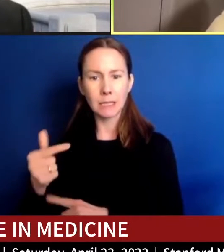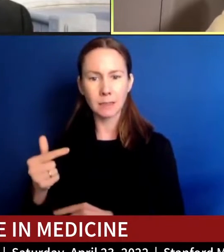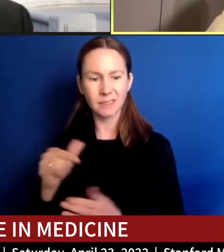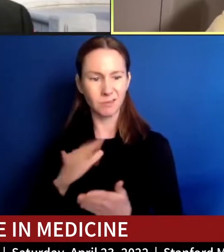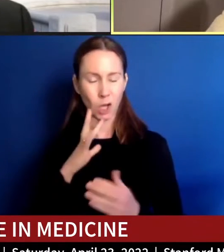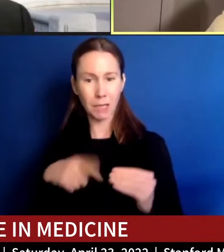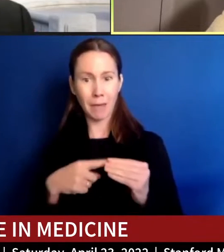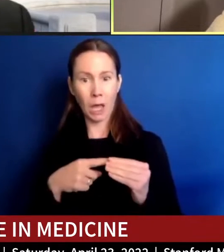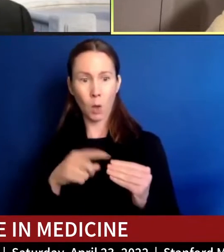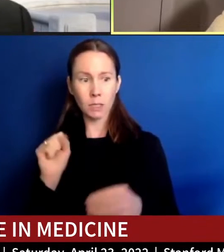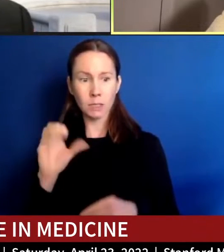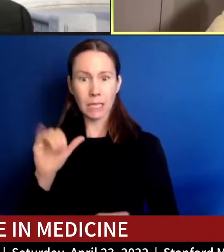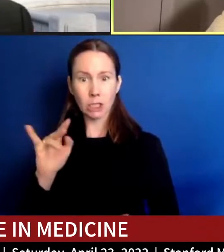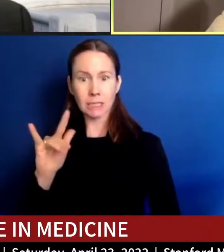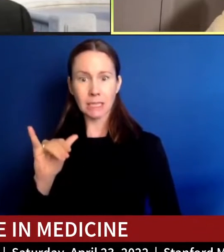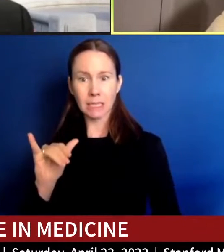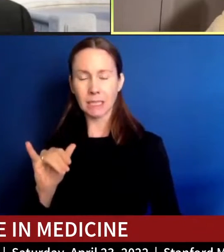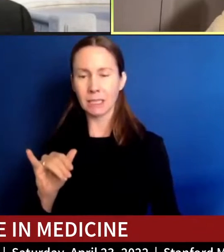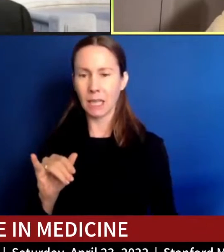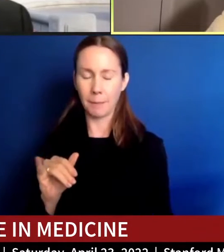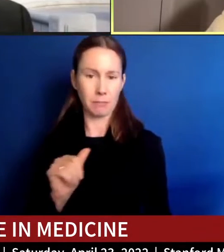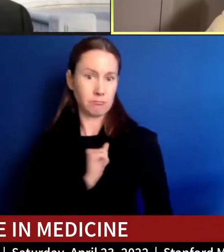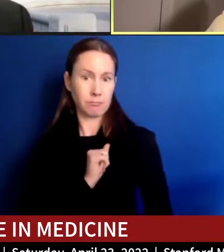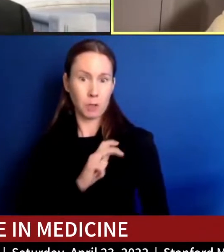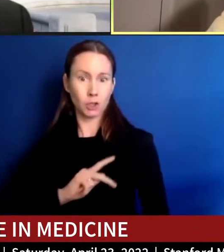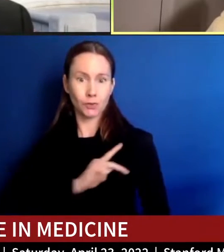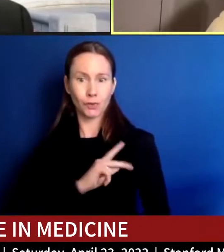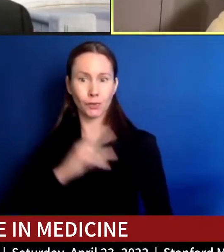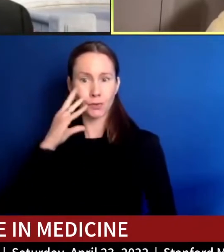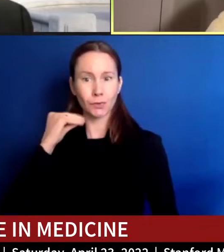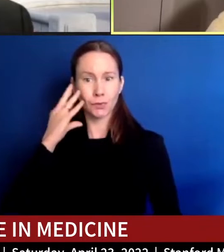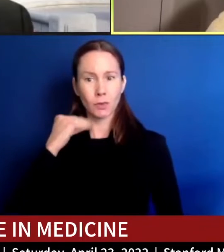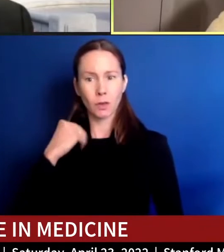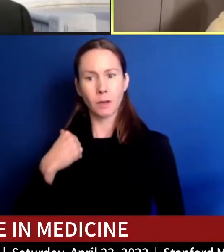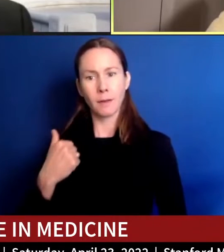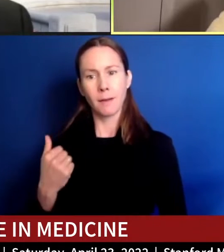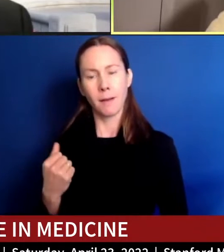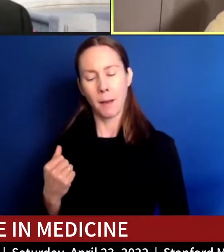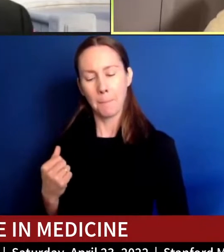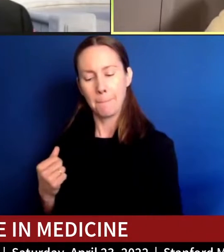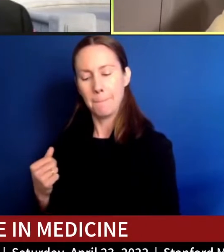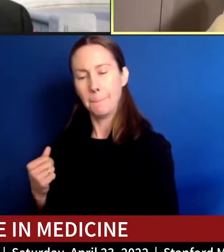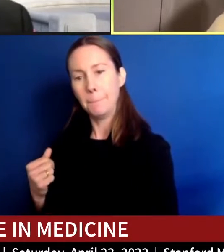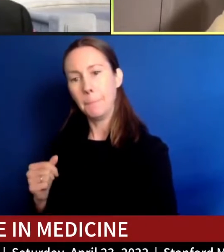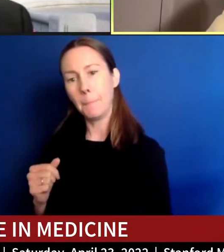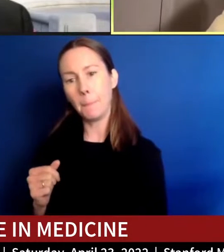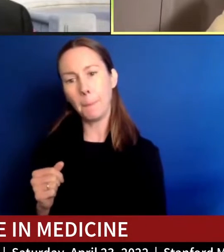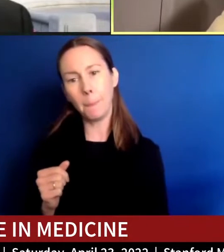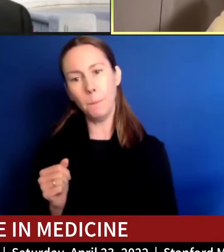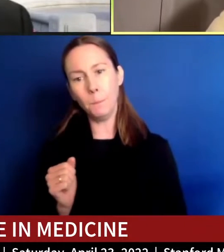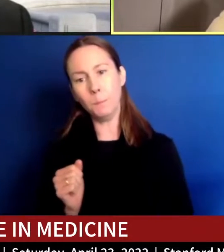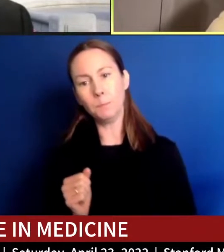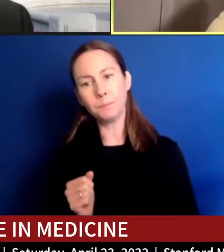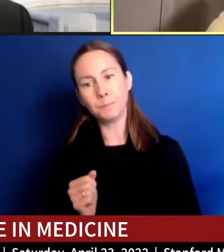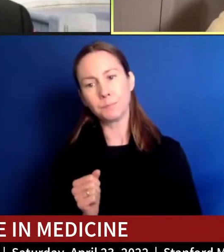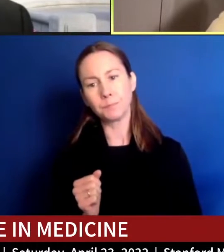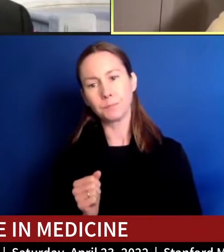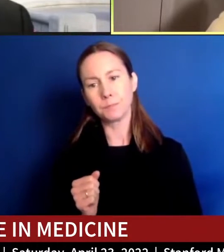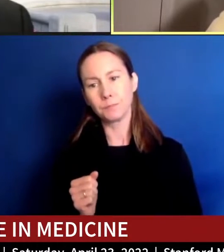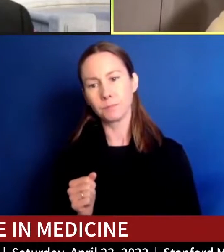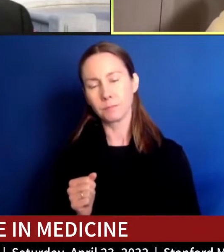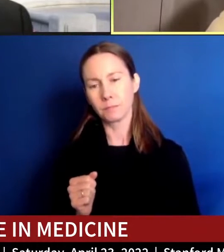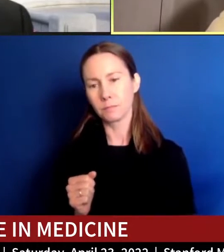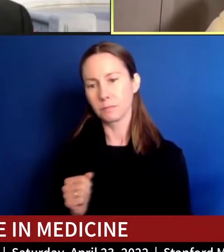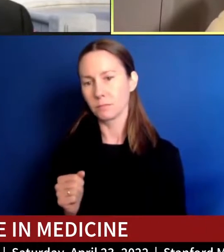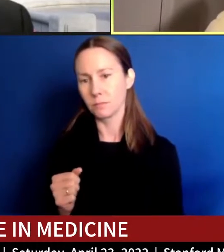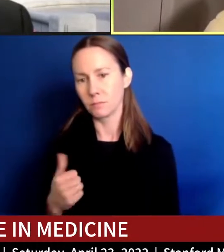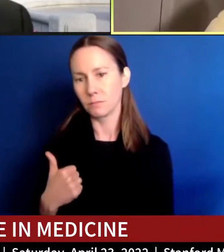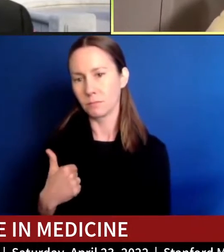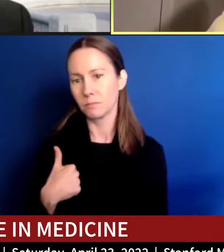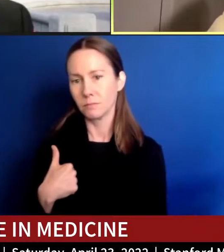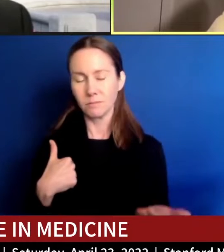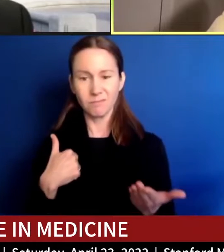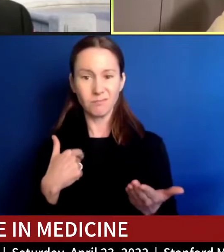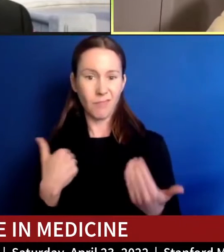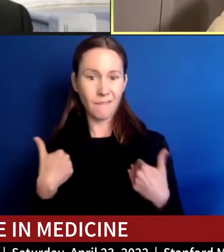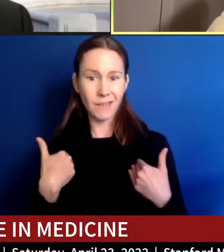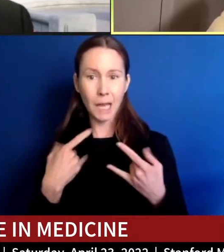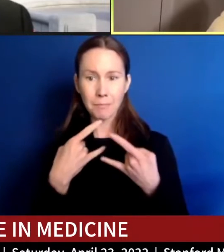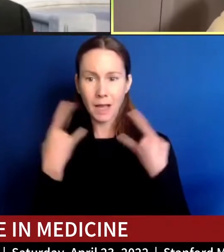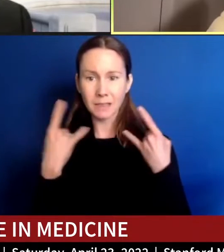you know, I can speak personally. I’m wearing a—my mask that’s connected a BIPAP machine,